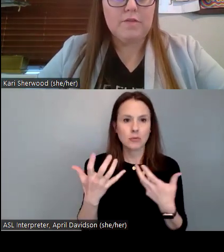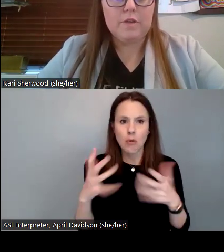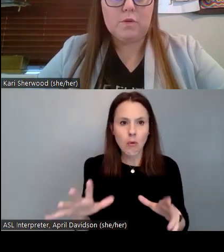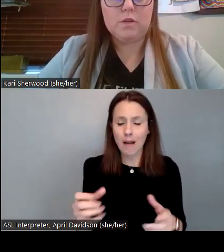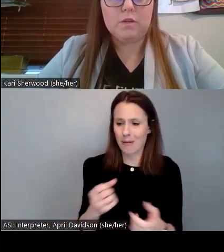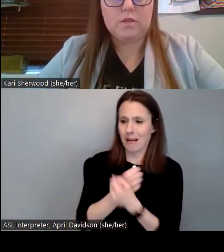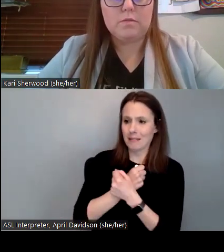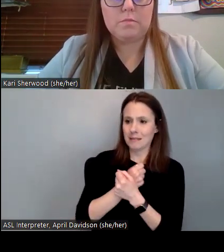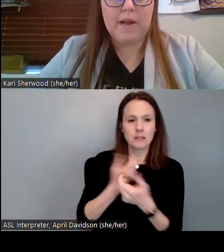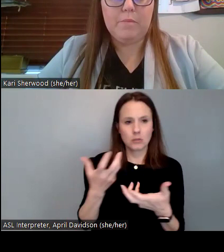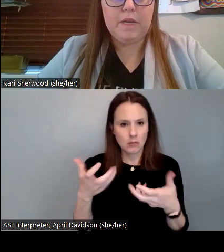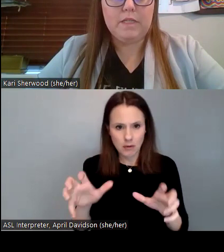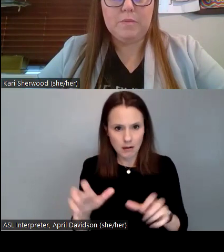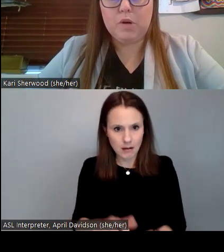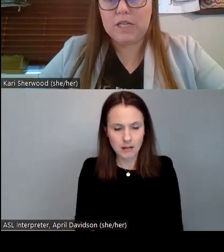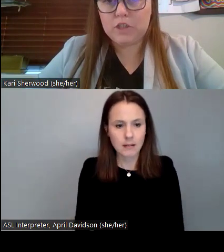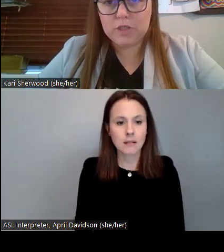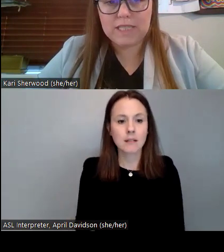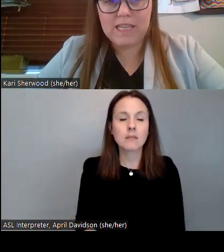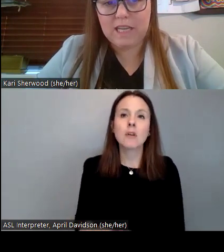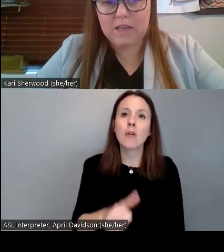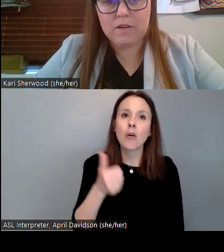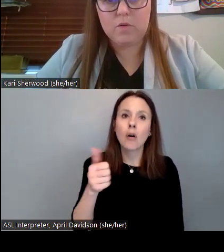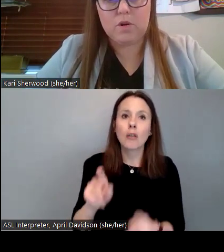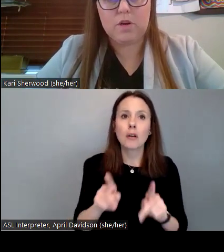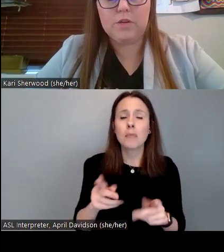Other individuals might be pressure seeking or use